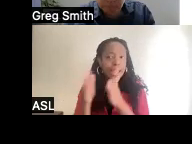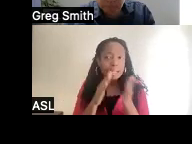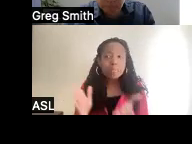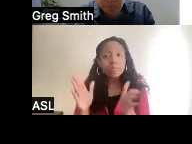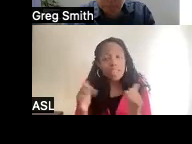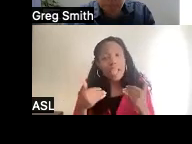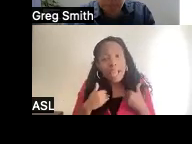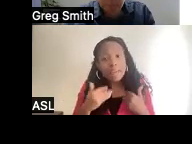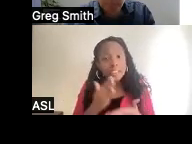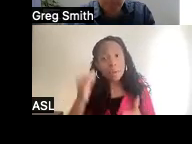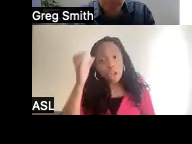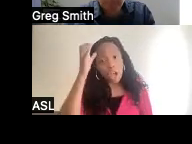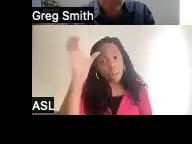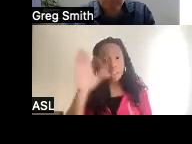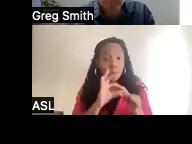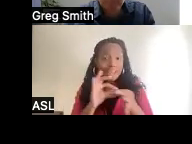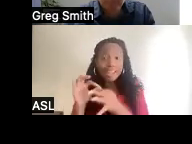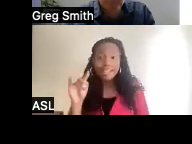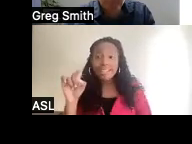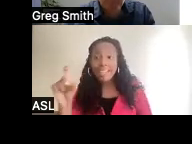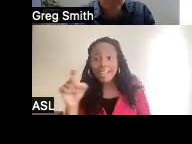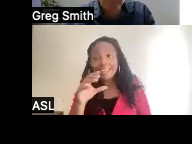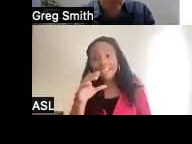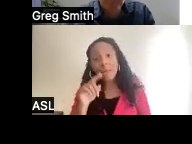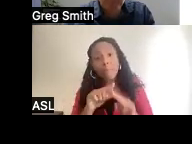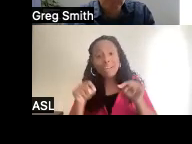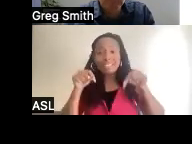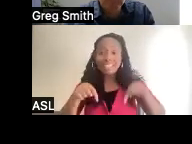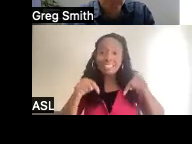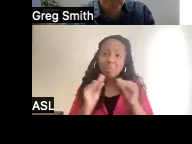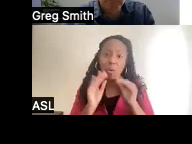and taxes um but this is meant to be Financial Planning and we always want to make sure that